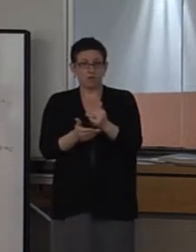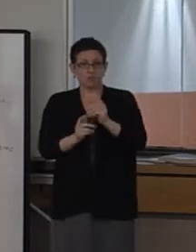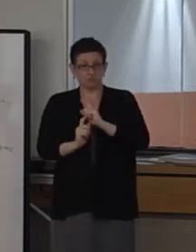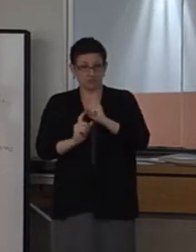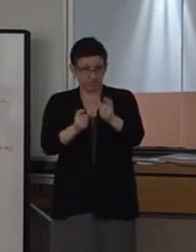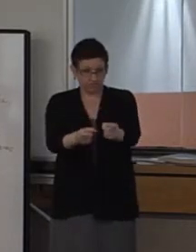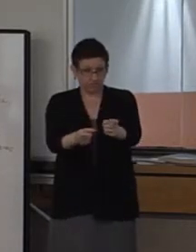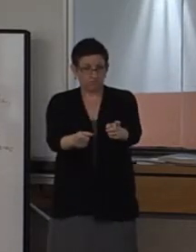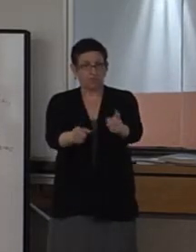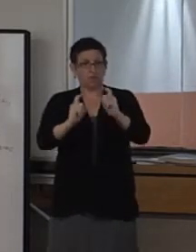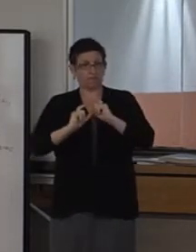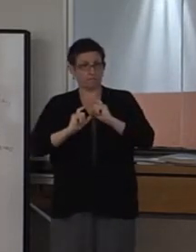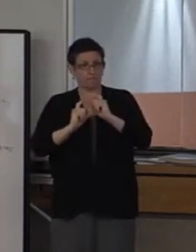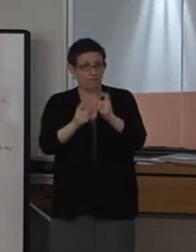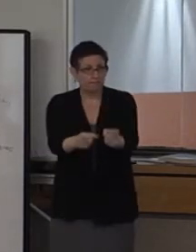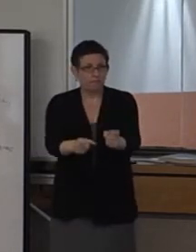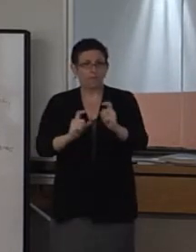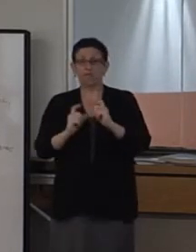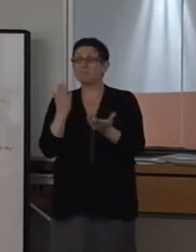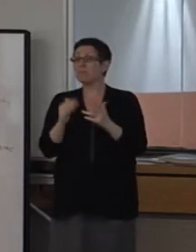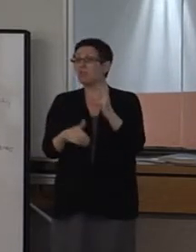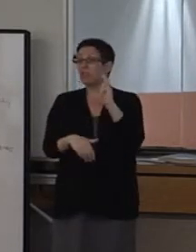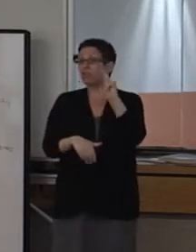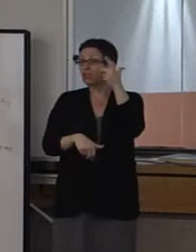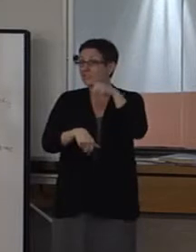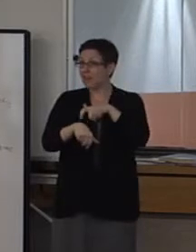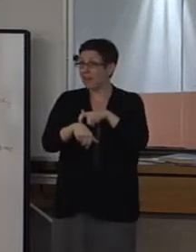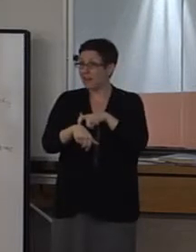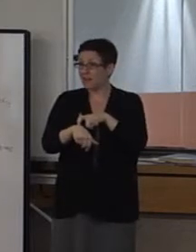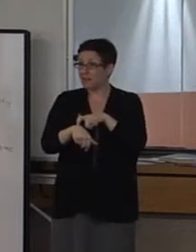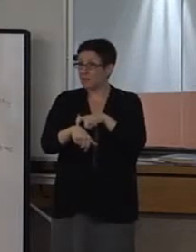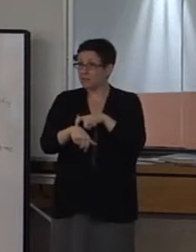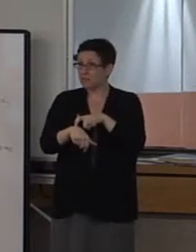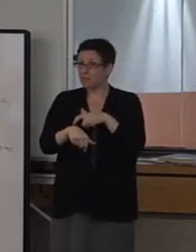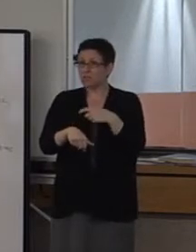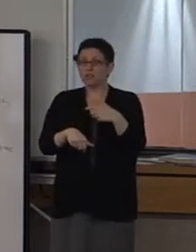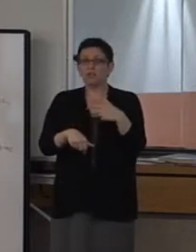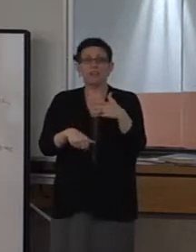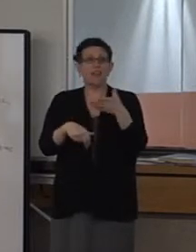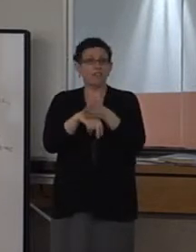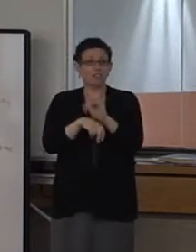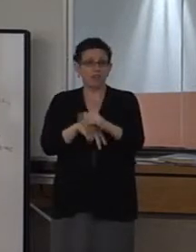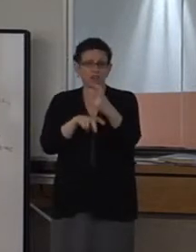Maybe it’s a third time, after that I’ll say ok, let’s get together let’s sit down